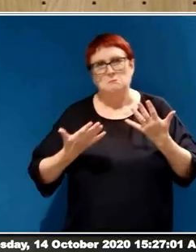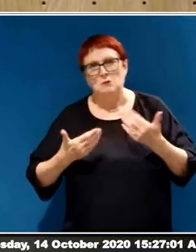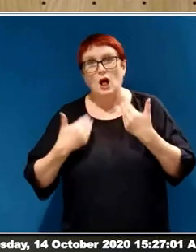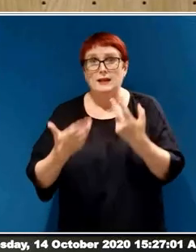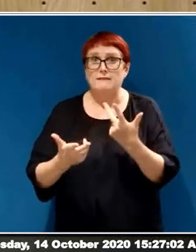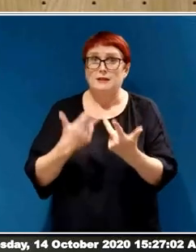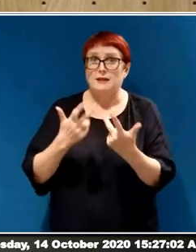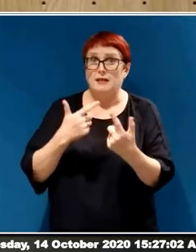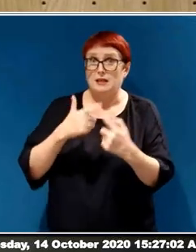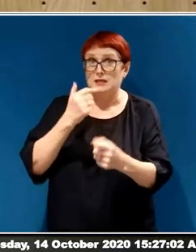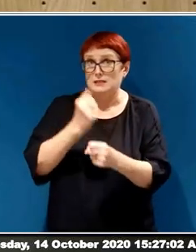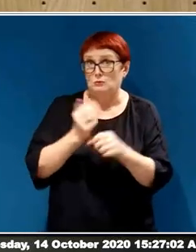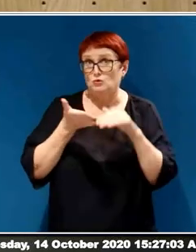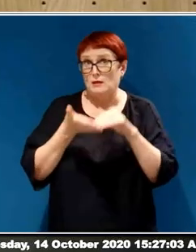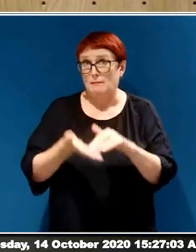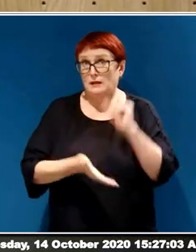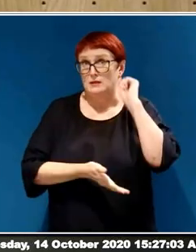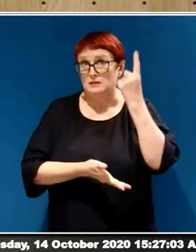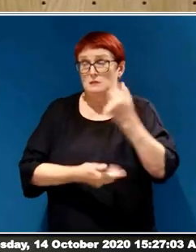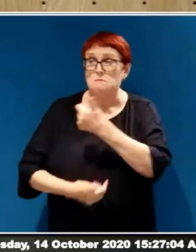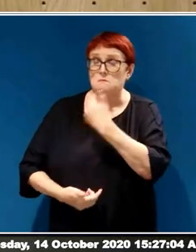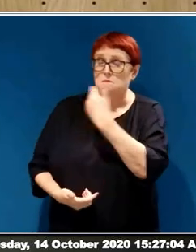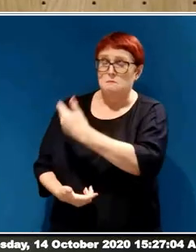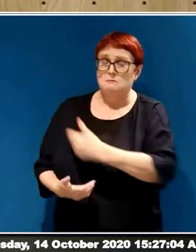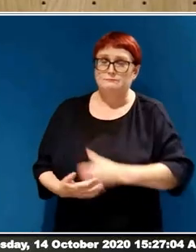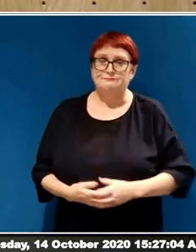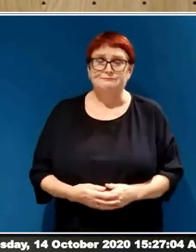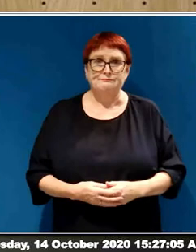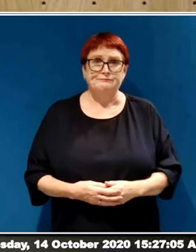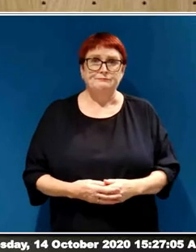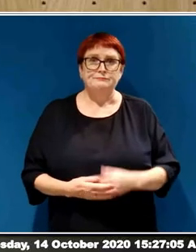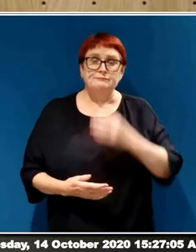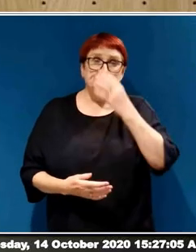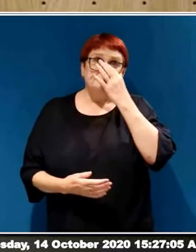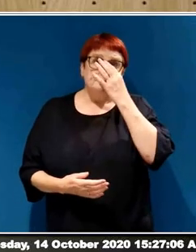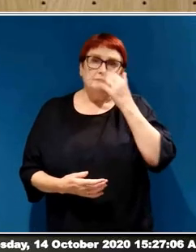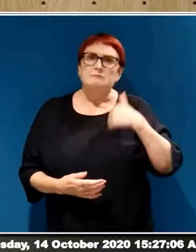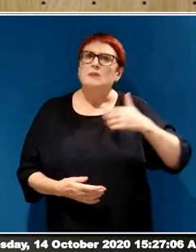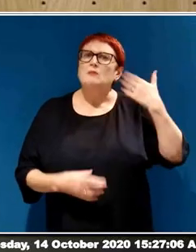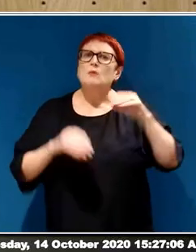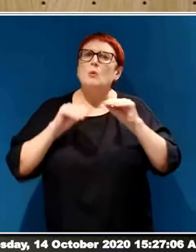In a class that I tutor where students were learning design and